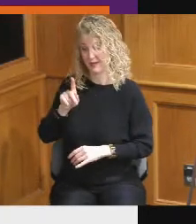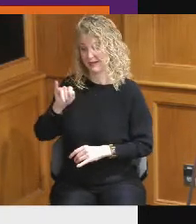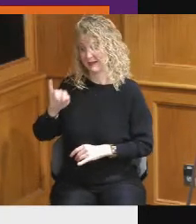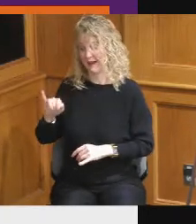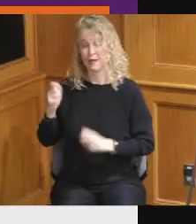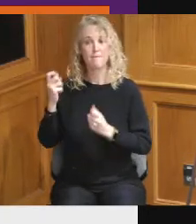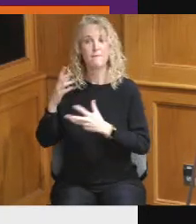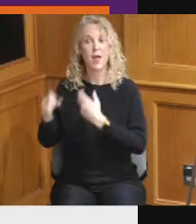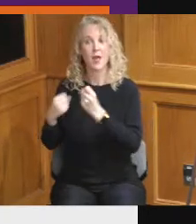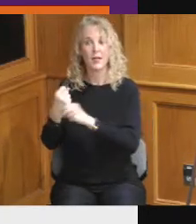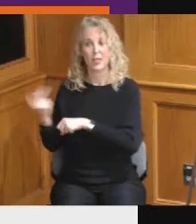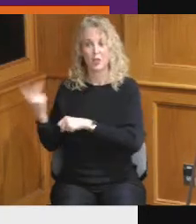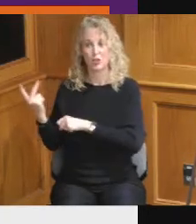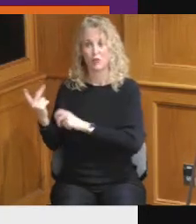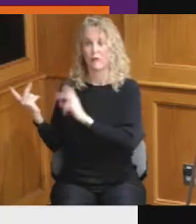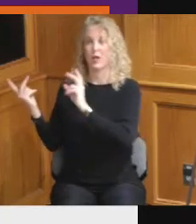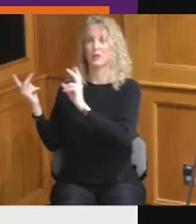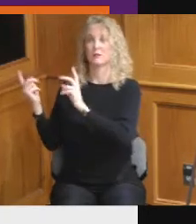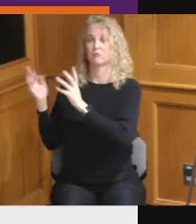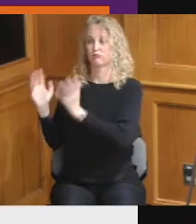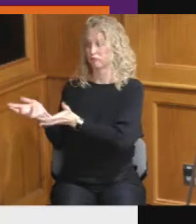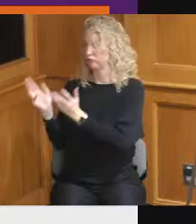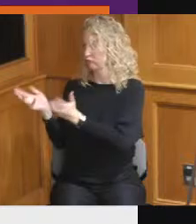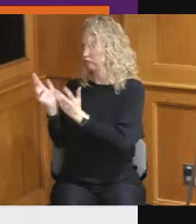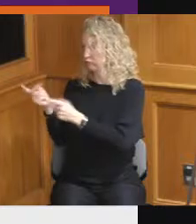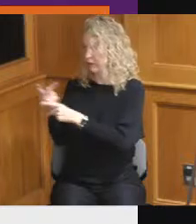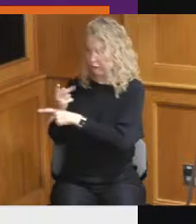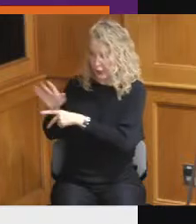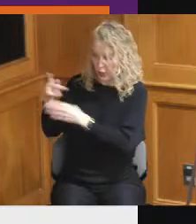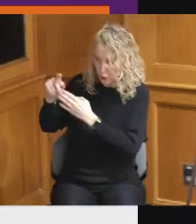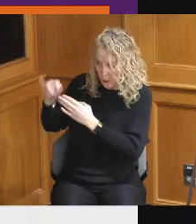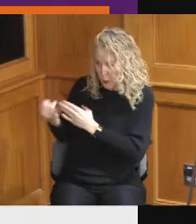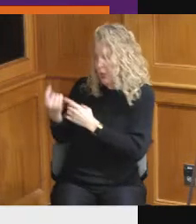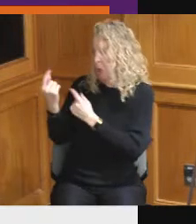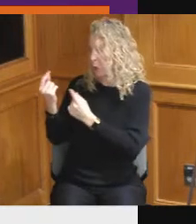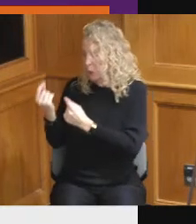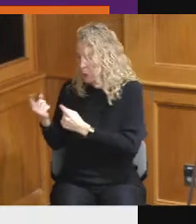and we work with them to figure out how to make their Project work but we also have transparent